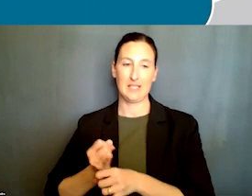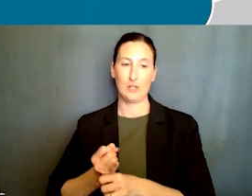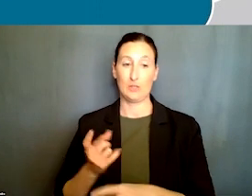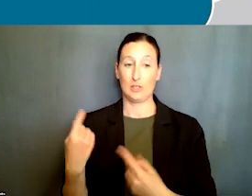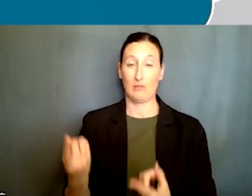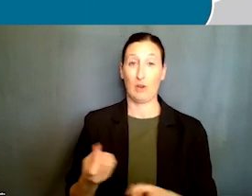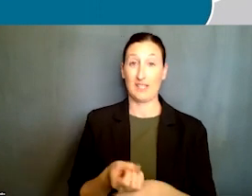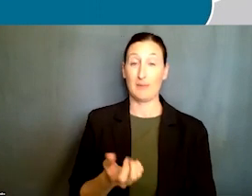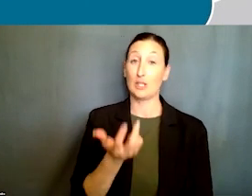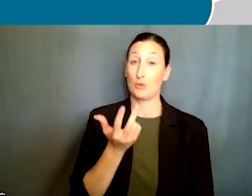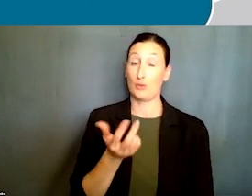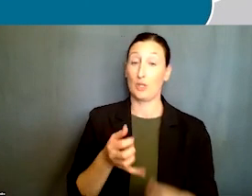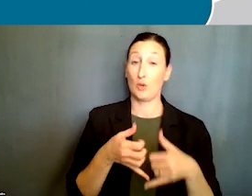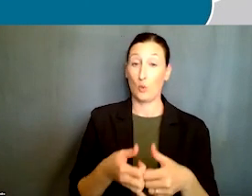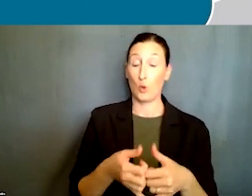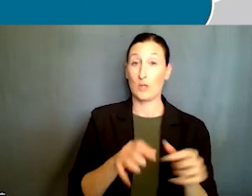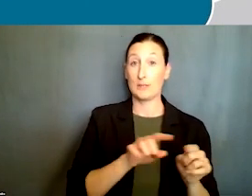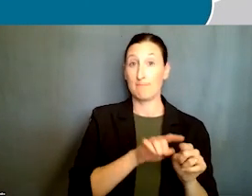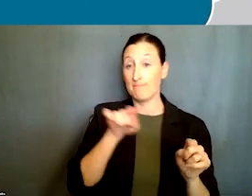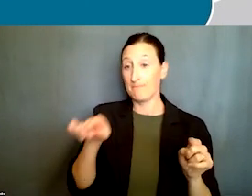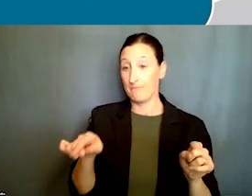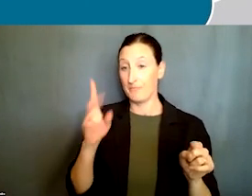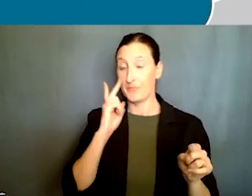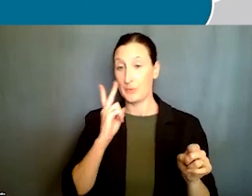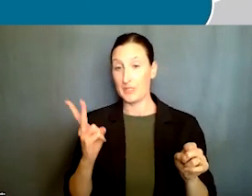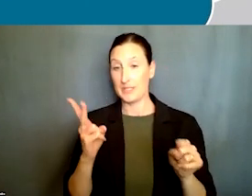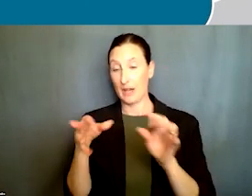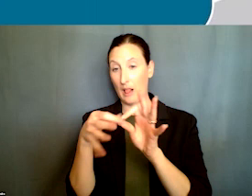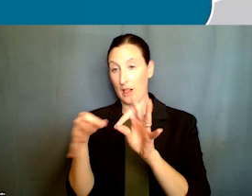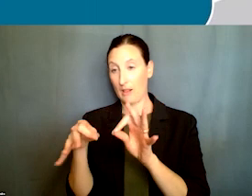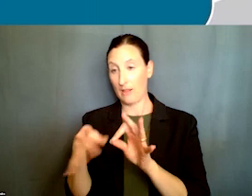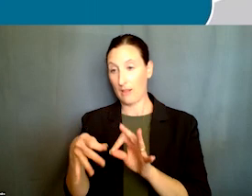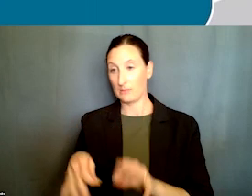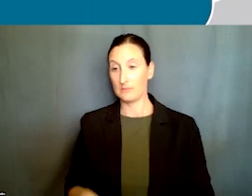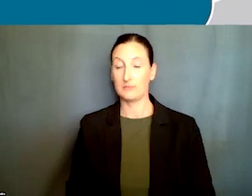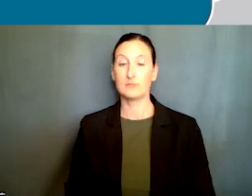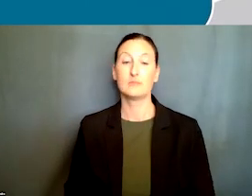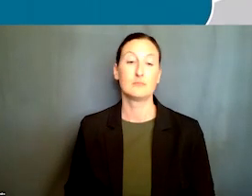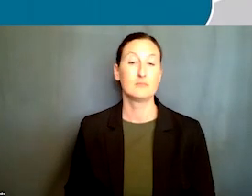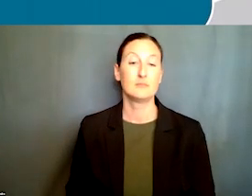three awards and you can see what a little blurb about it and overall,